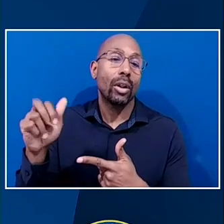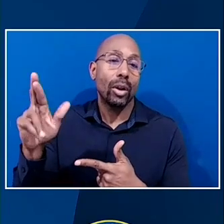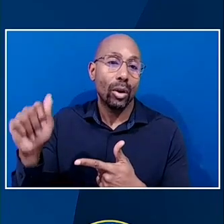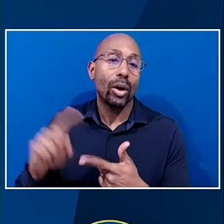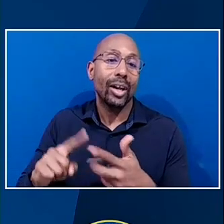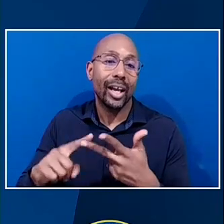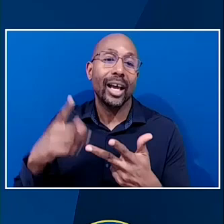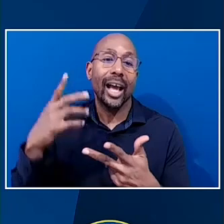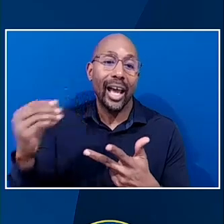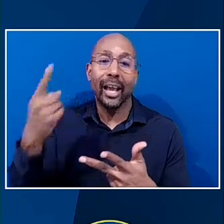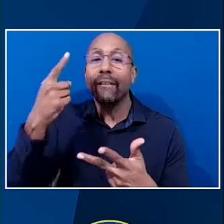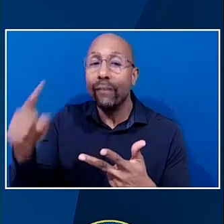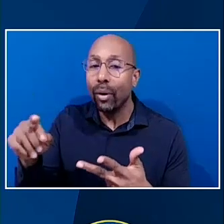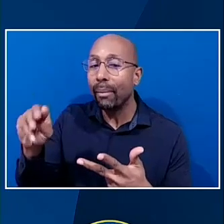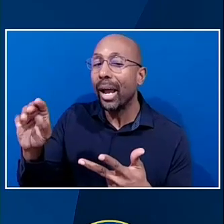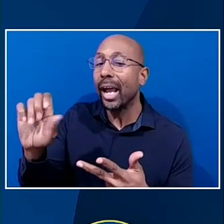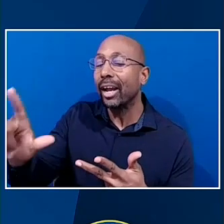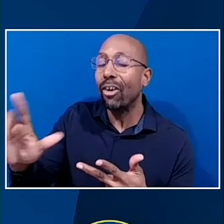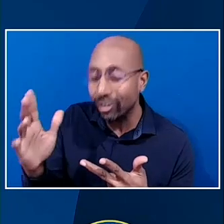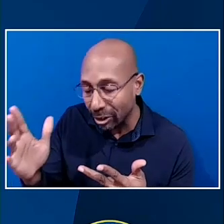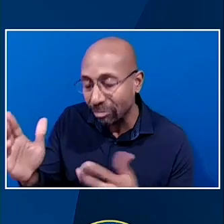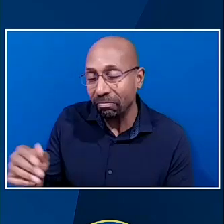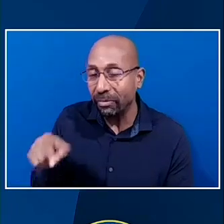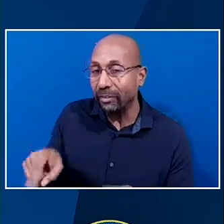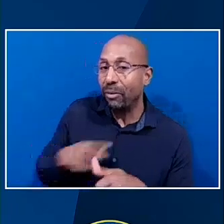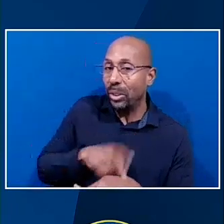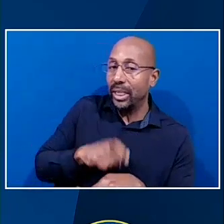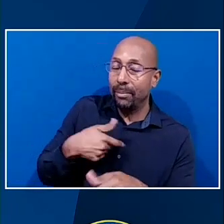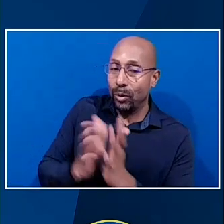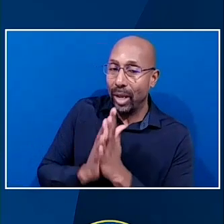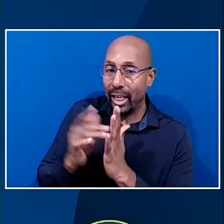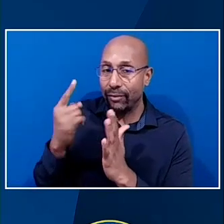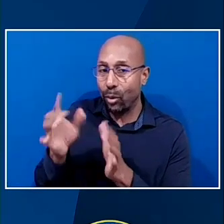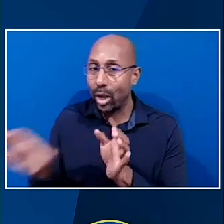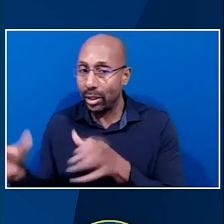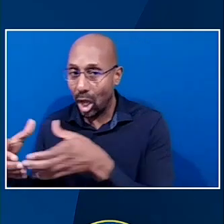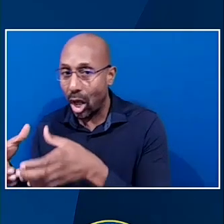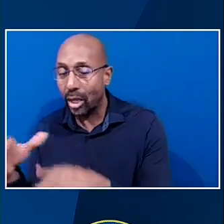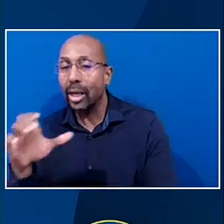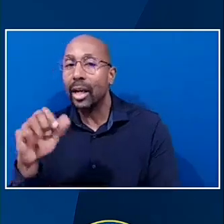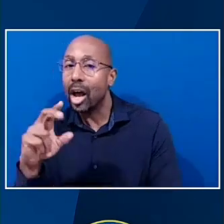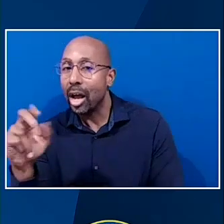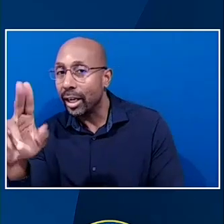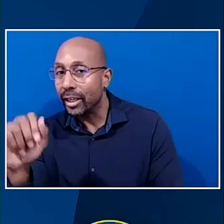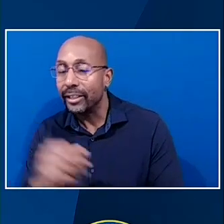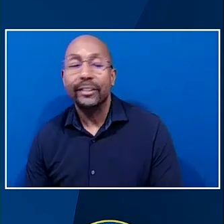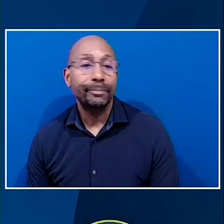So, Brady, if you want to assist here, and I think we'll have to have everyone turn